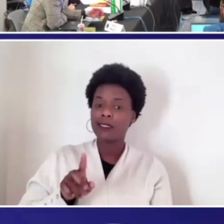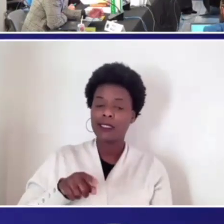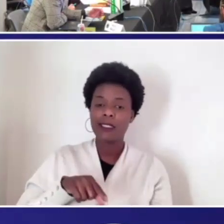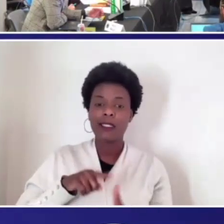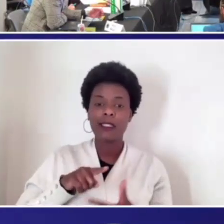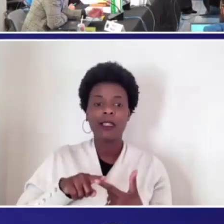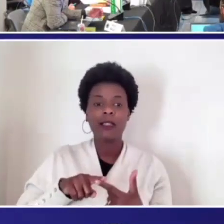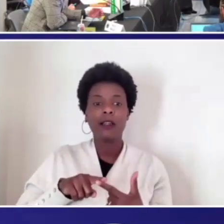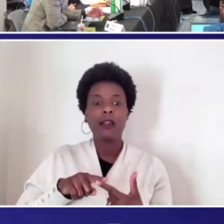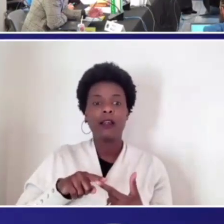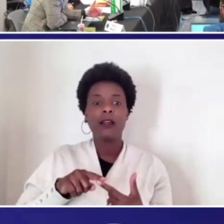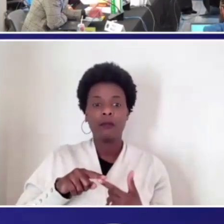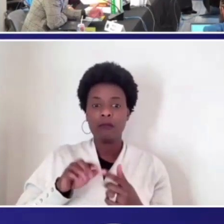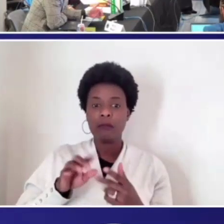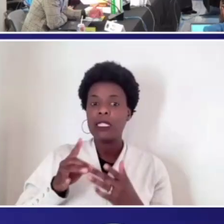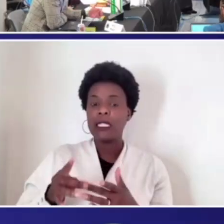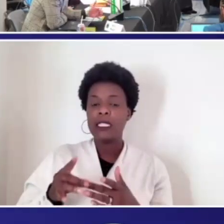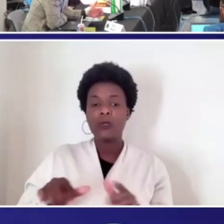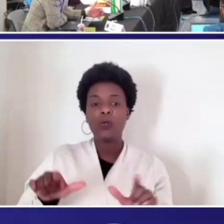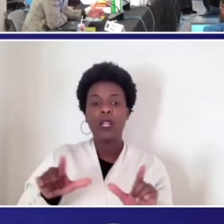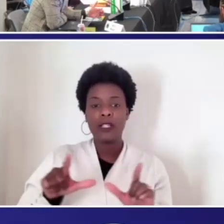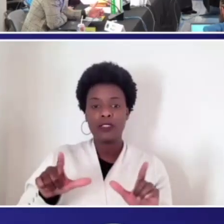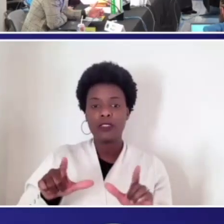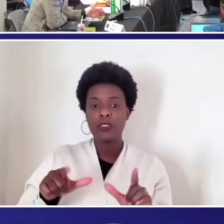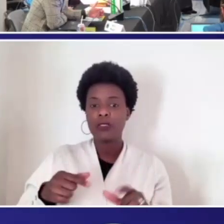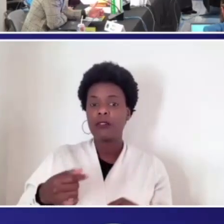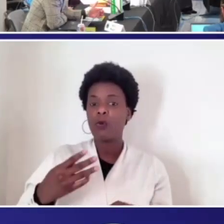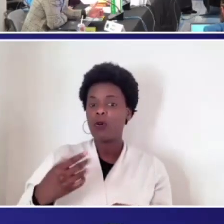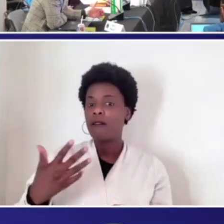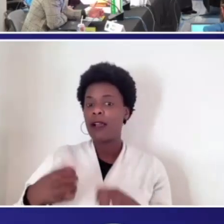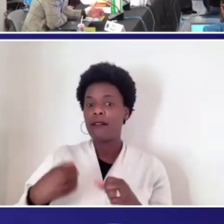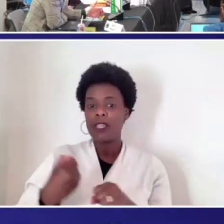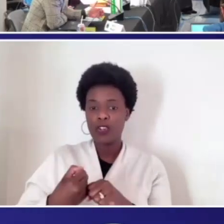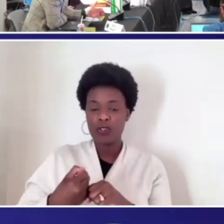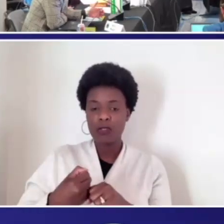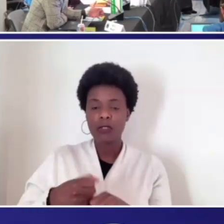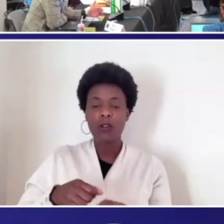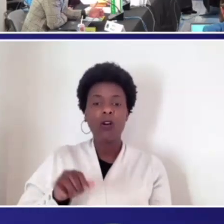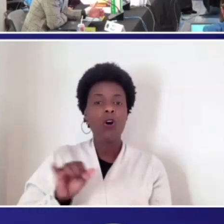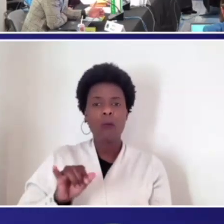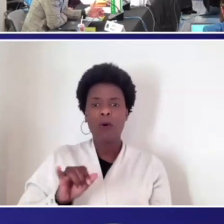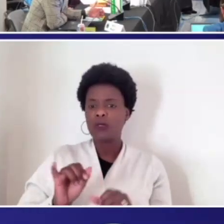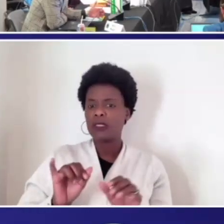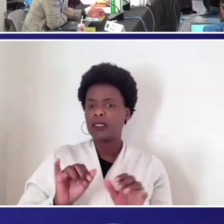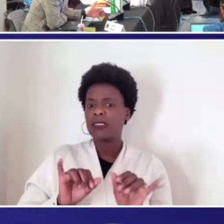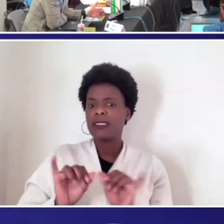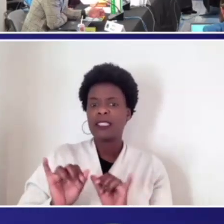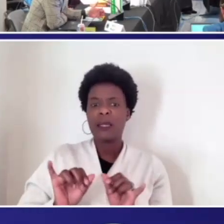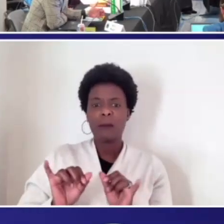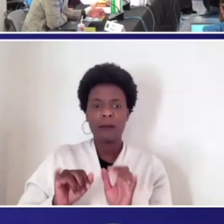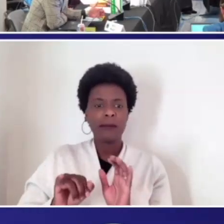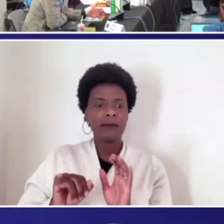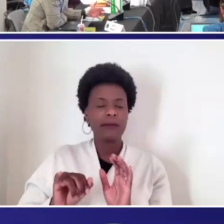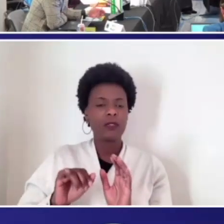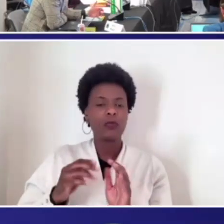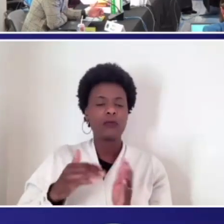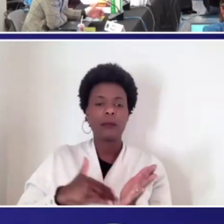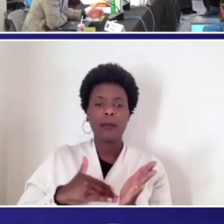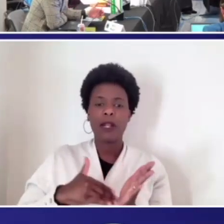They are almost identical to the medical doctor degree, where you have post-degree licensure requirements of 2 to 3 years